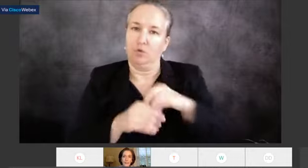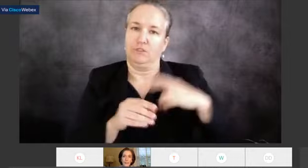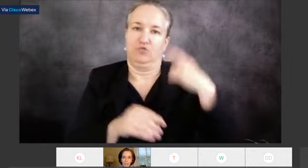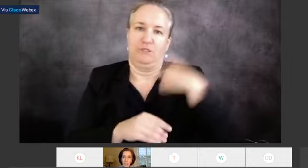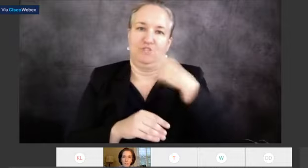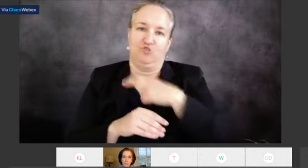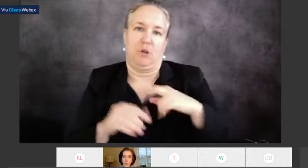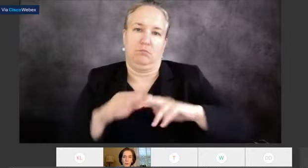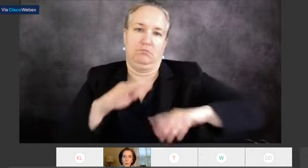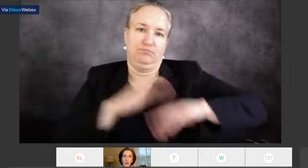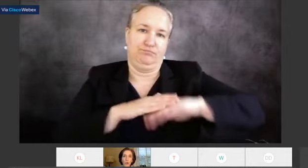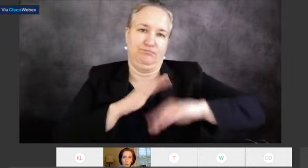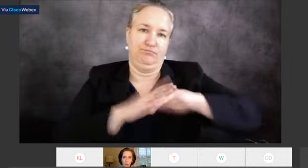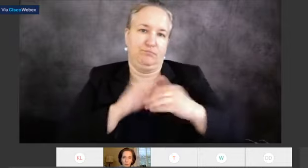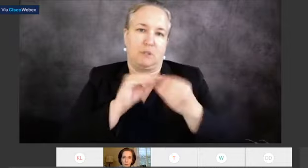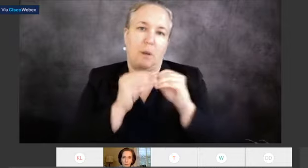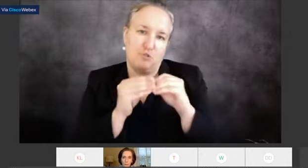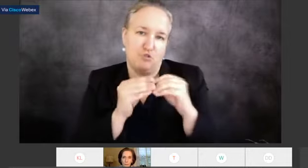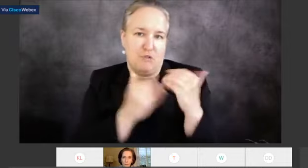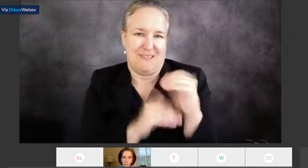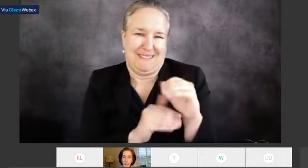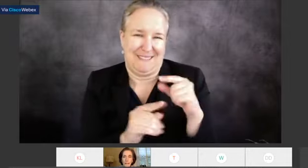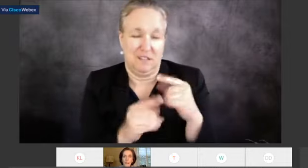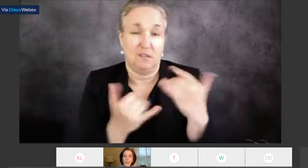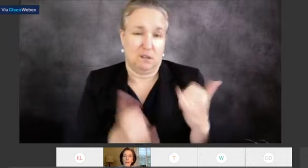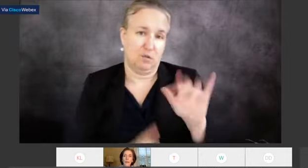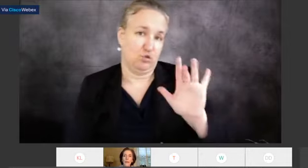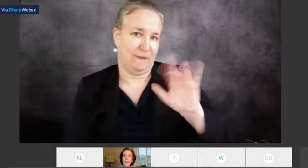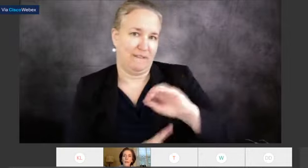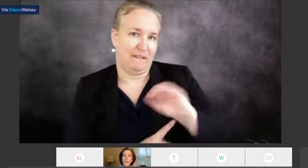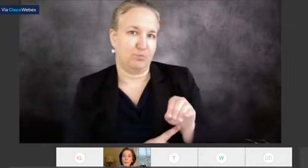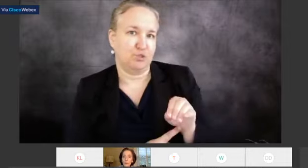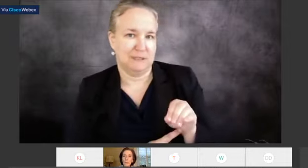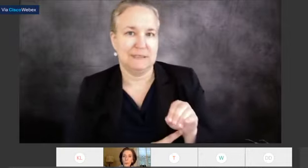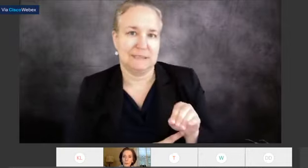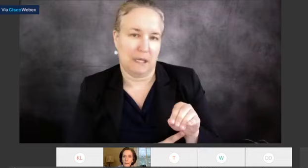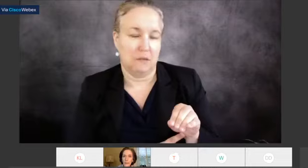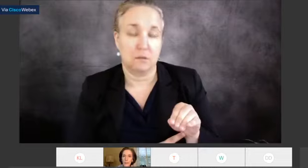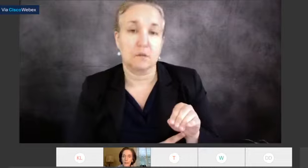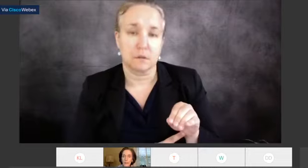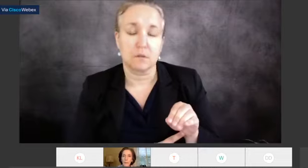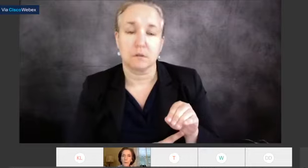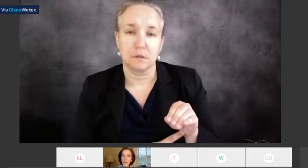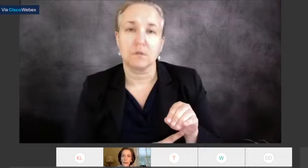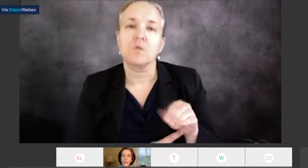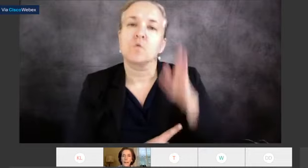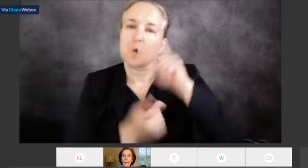limitations which are currently at 25 percent they will be moving to 50 percent